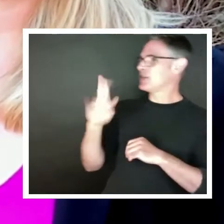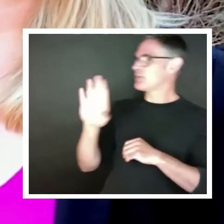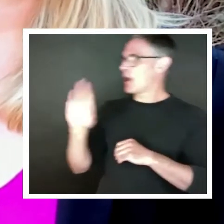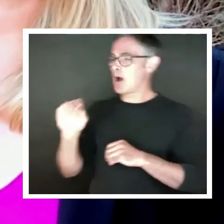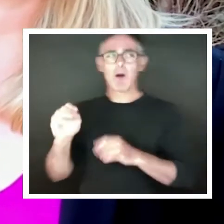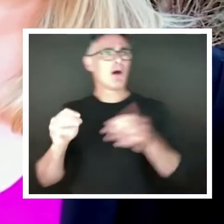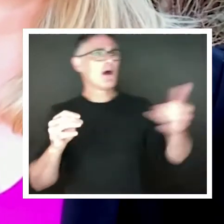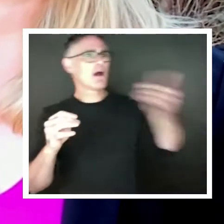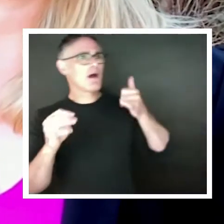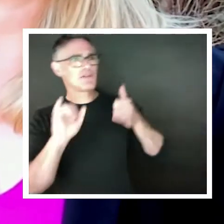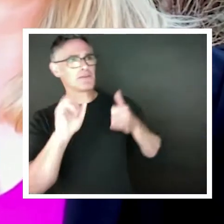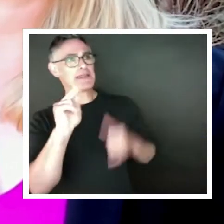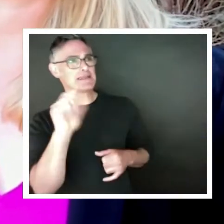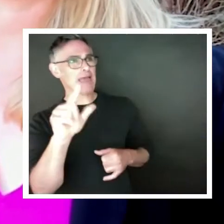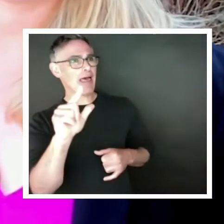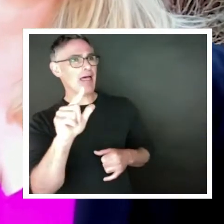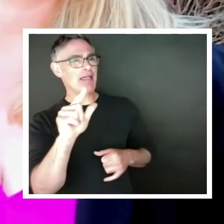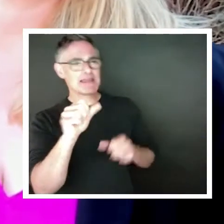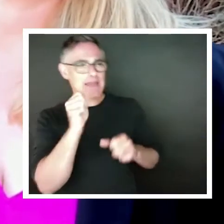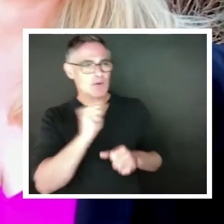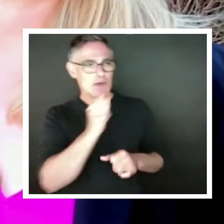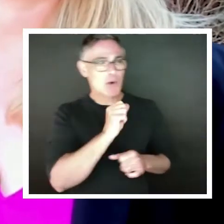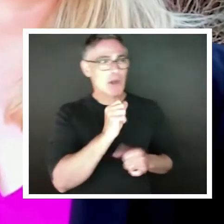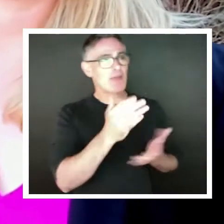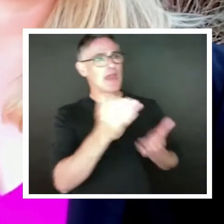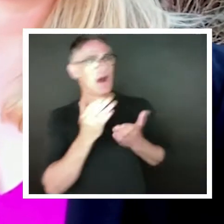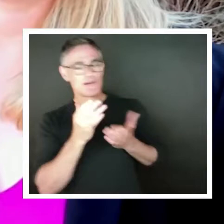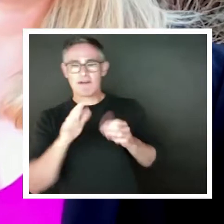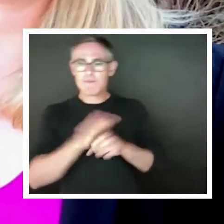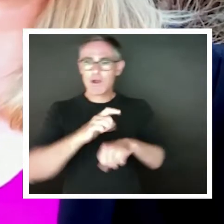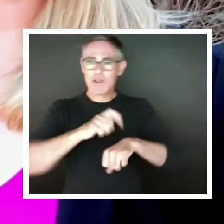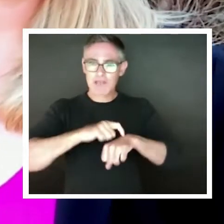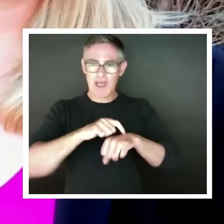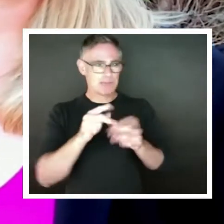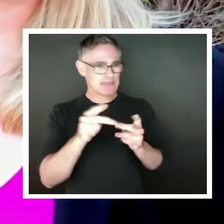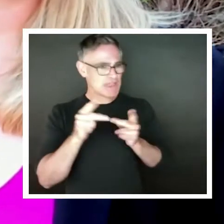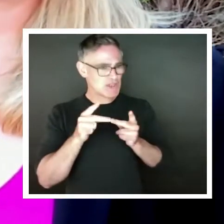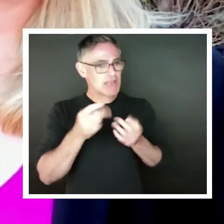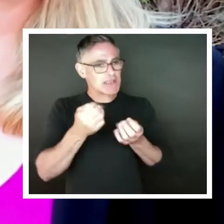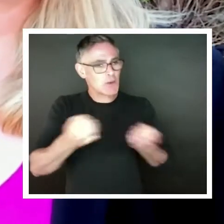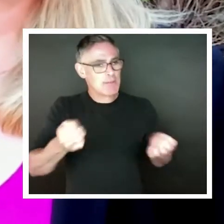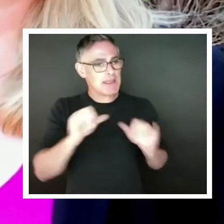offering me a full-time position as an equipment engineer. It wasn't part of my plan,